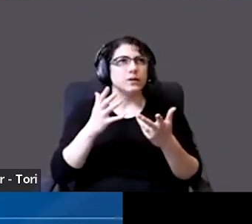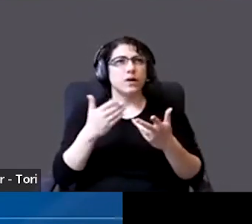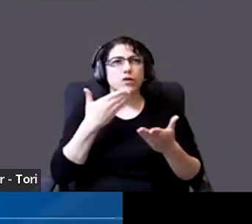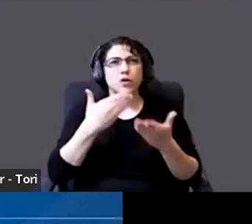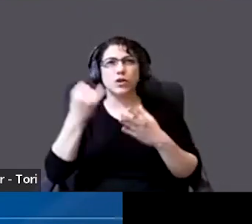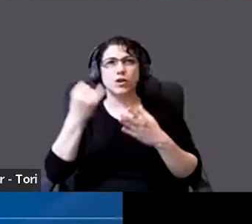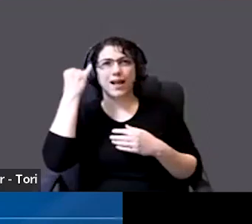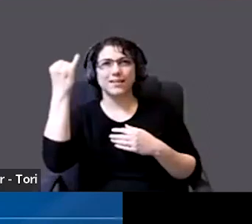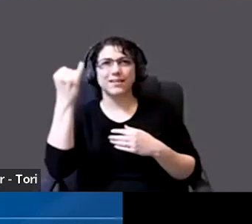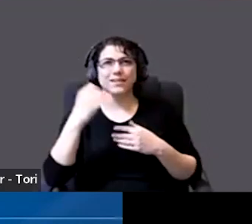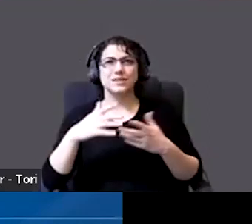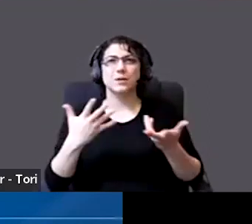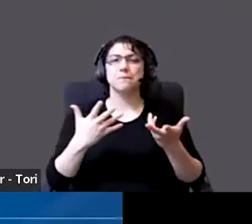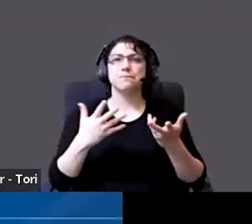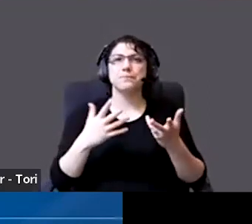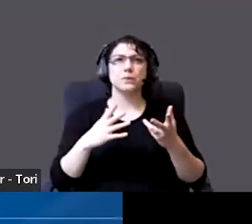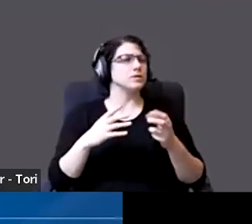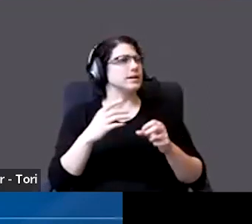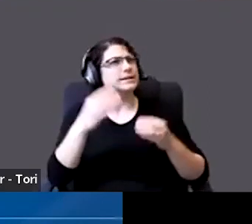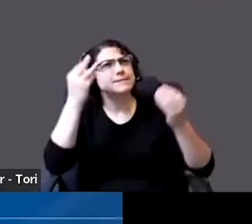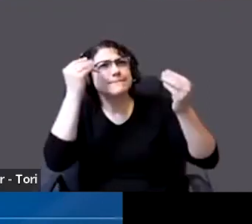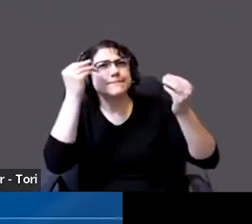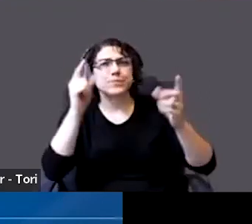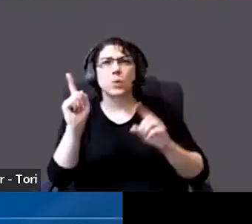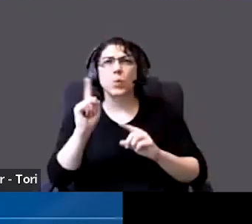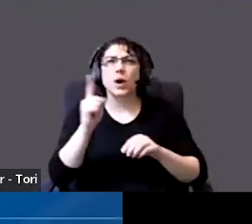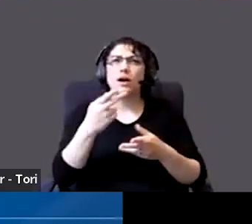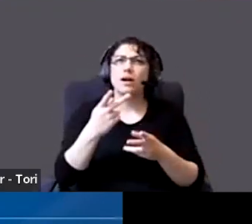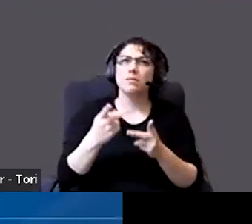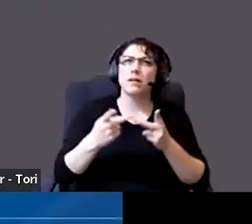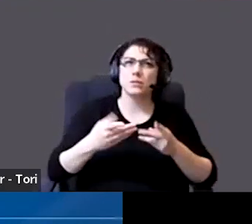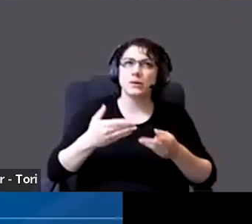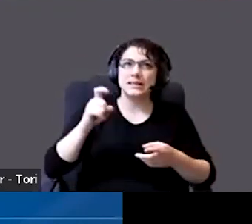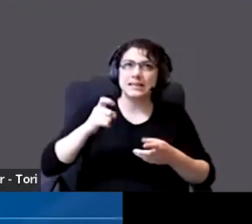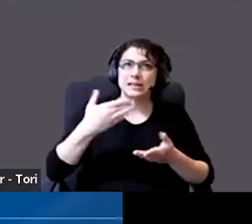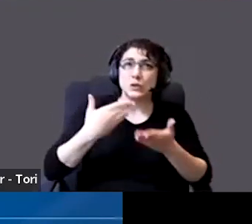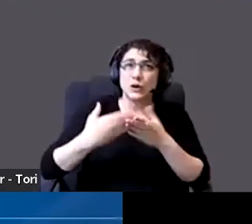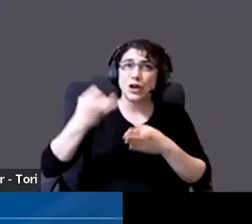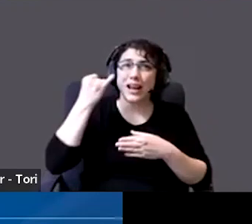"Where are places where we really need some good ideas on some things that are difficult